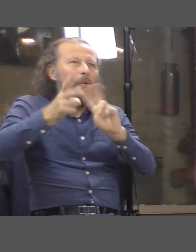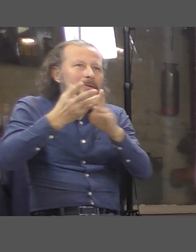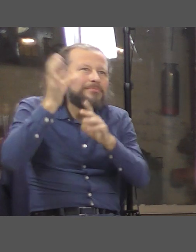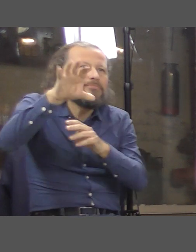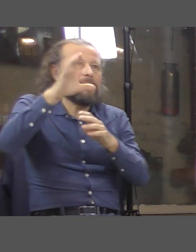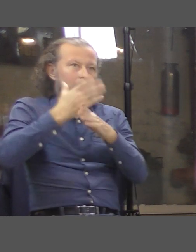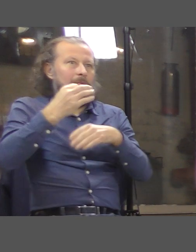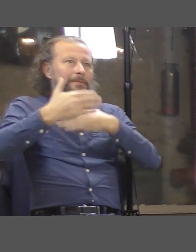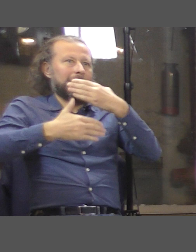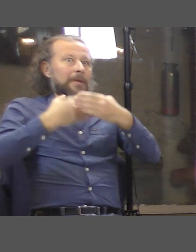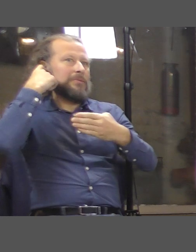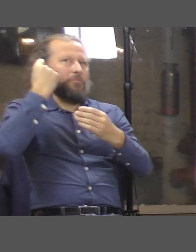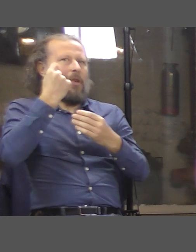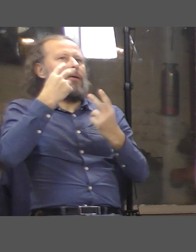Now there is a TV translator.